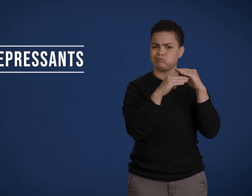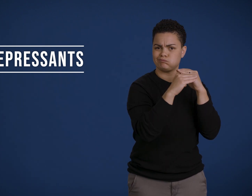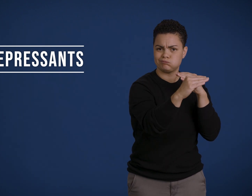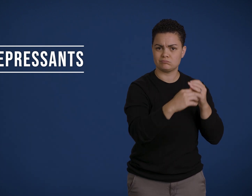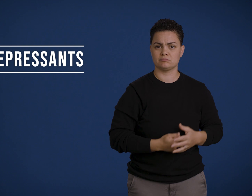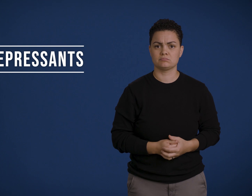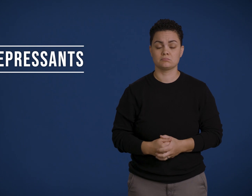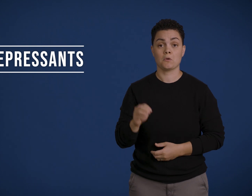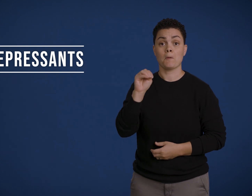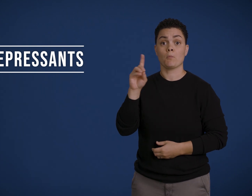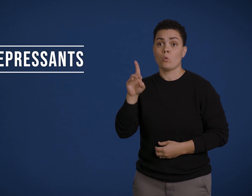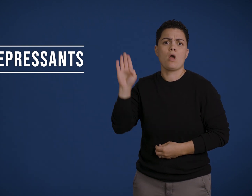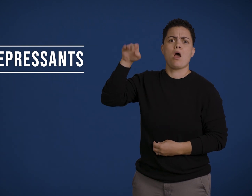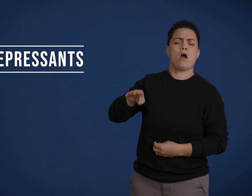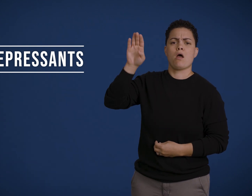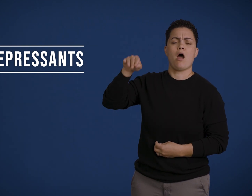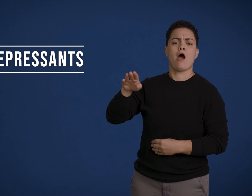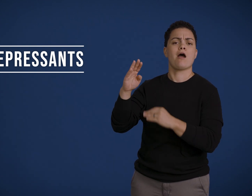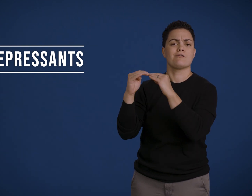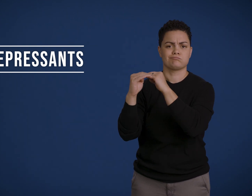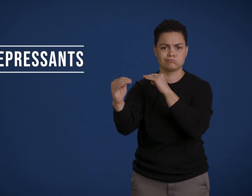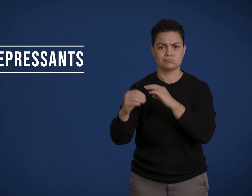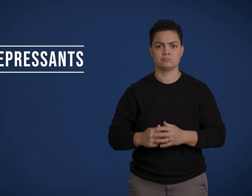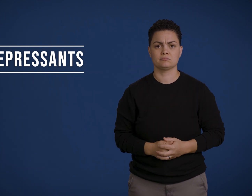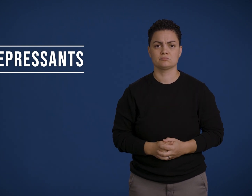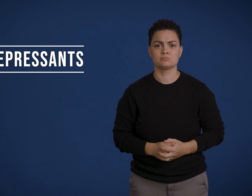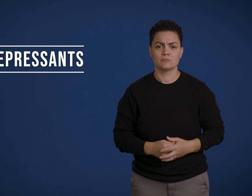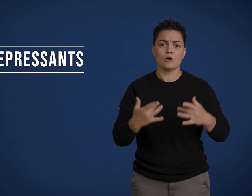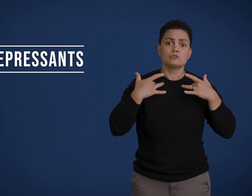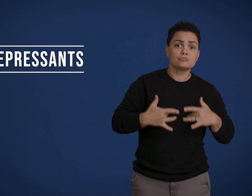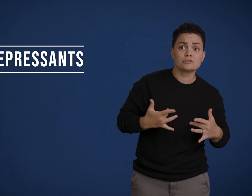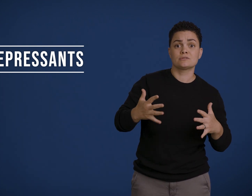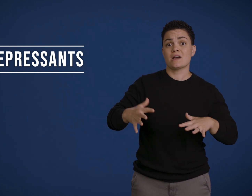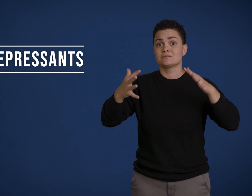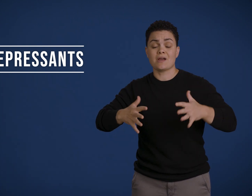helping to improve mood and reduce symptoms of depression and anxiety.